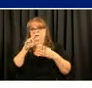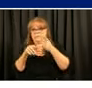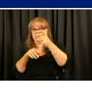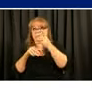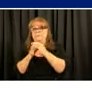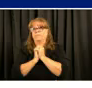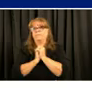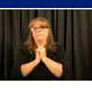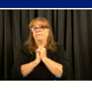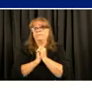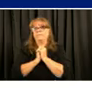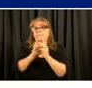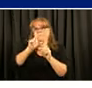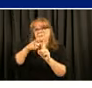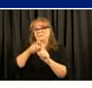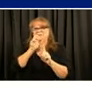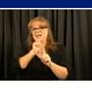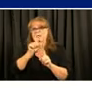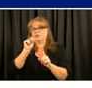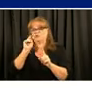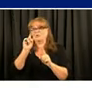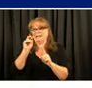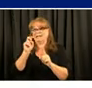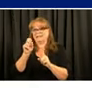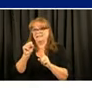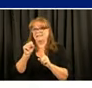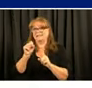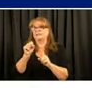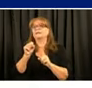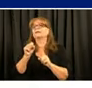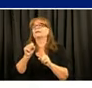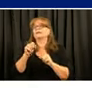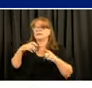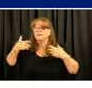the very substantial increase that we are seeing among college-age individuals and this is a trend